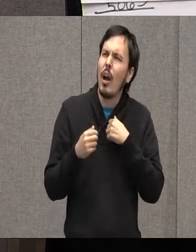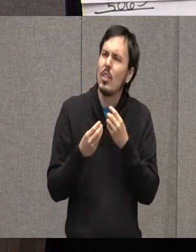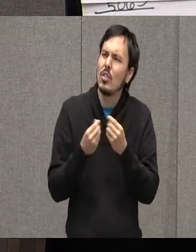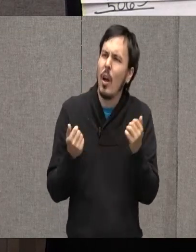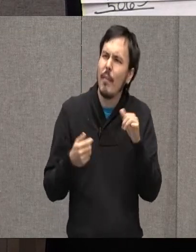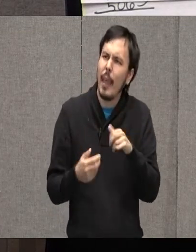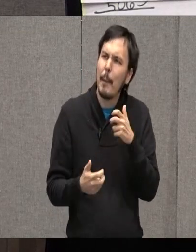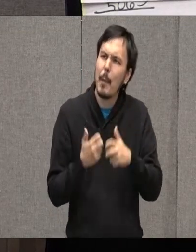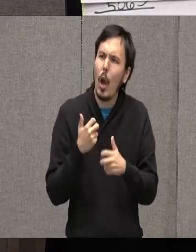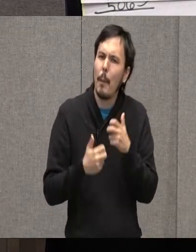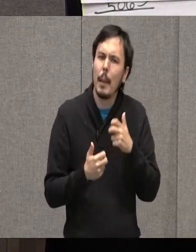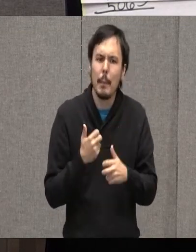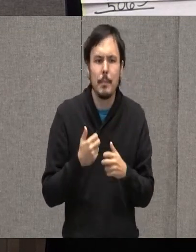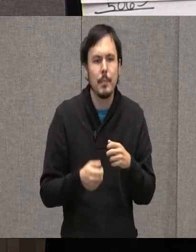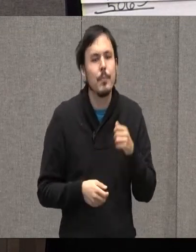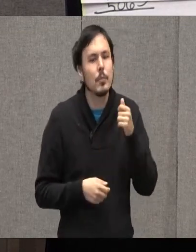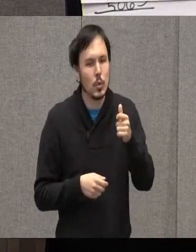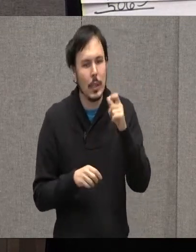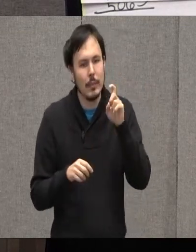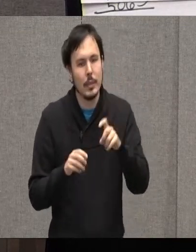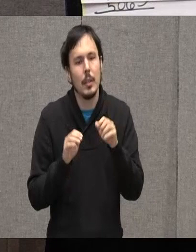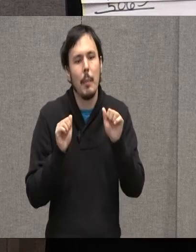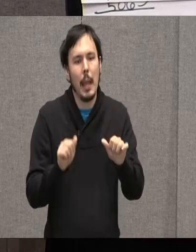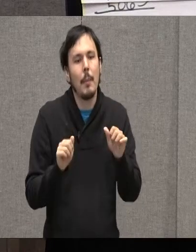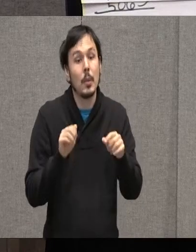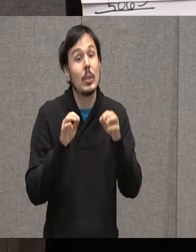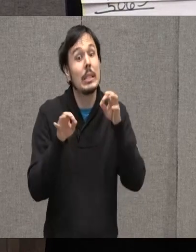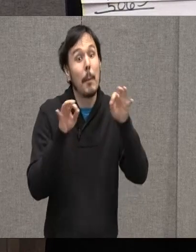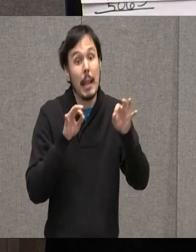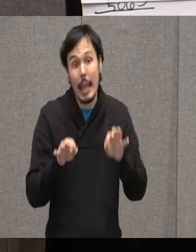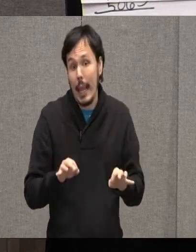and how you would explain, not just show but explain.